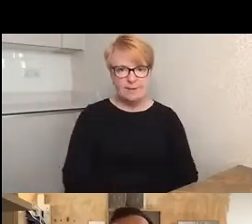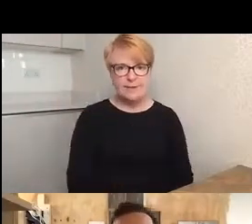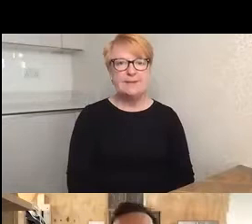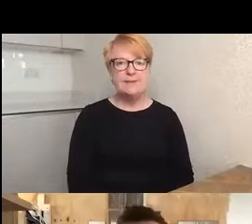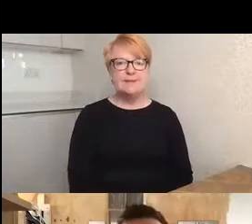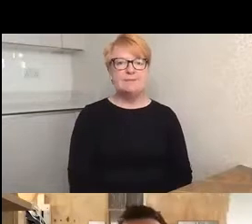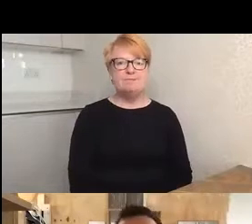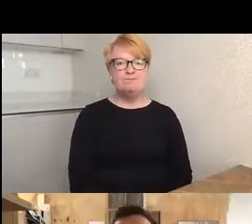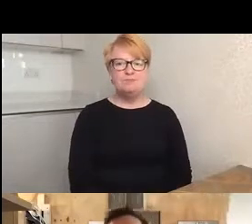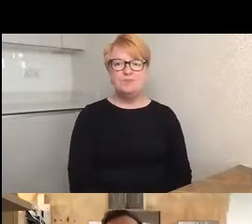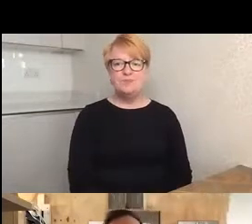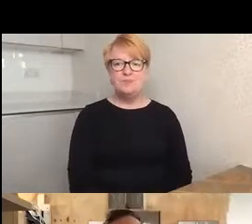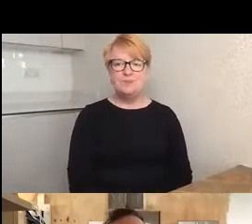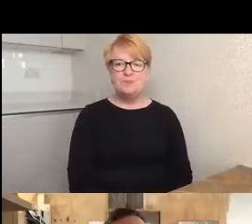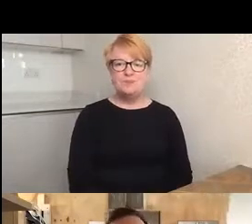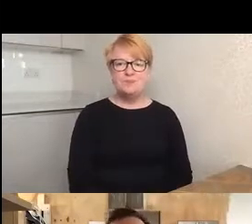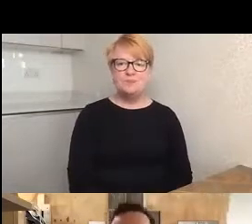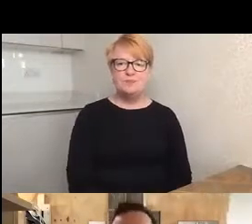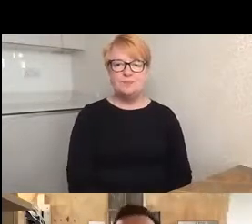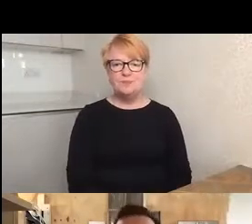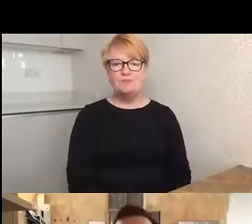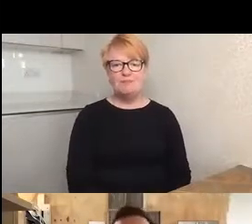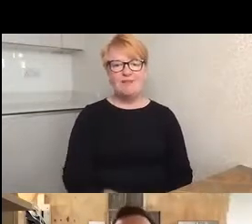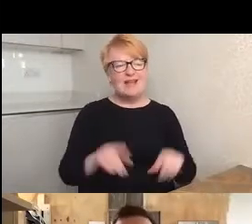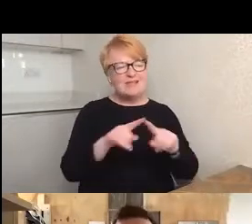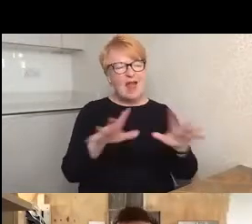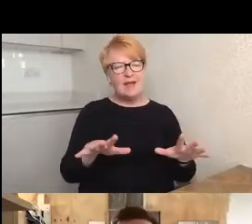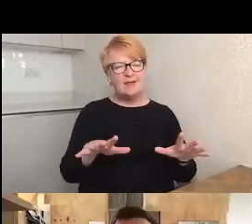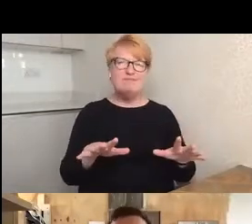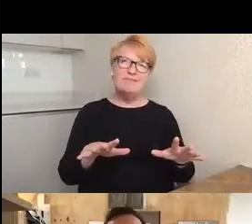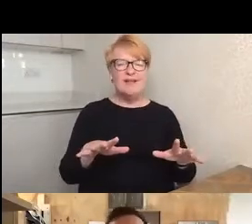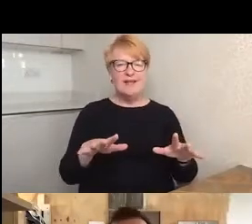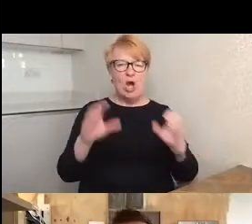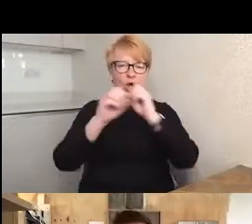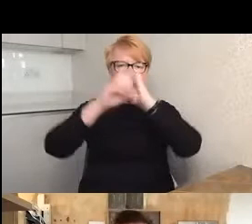this is sort of a conceptual gesture, and it's the kind of spectacle, but behind